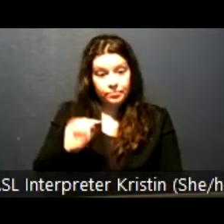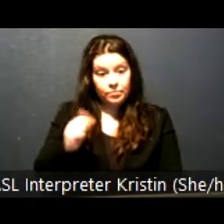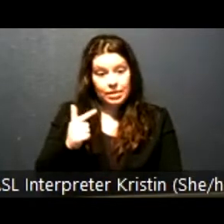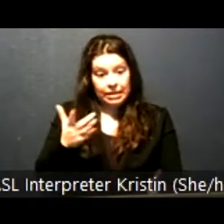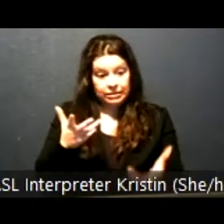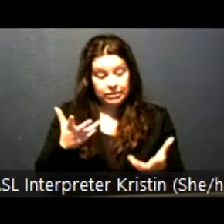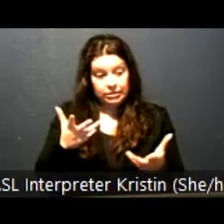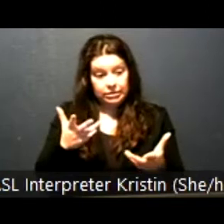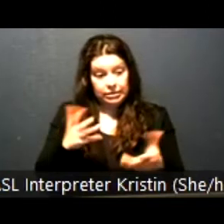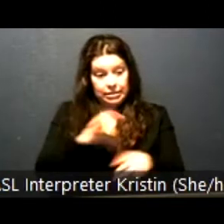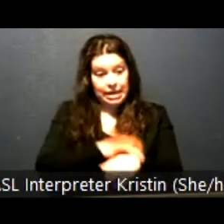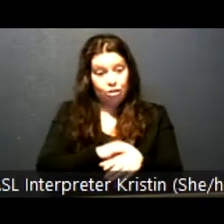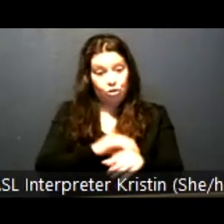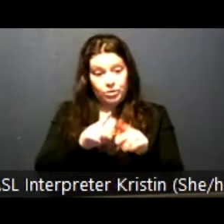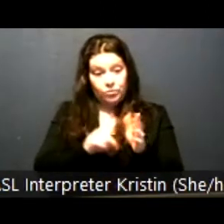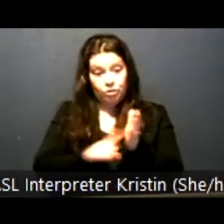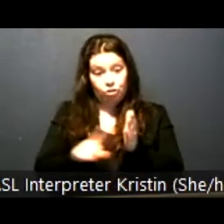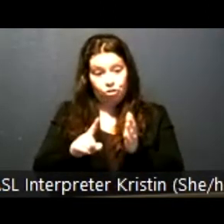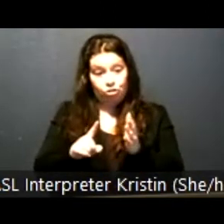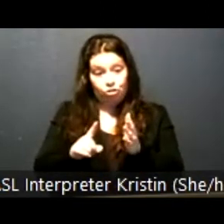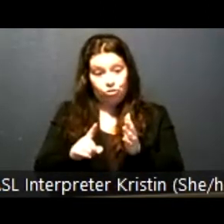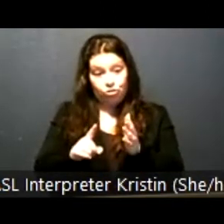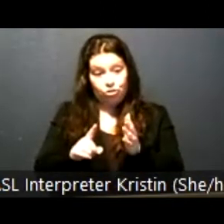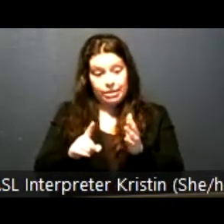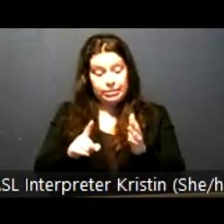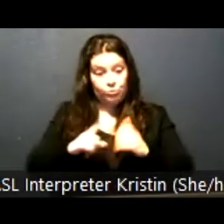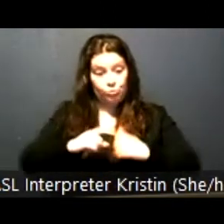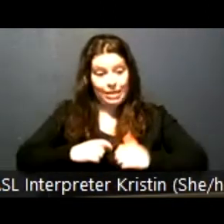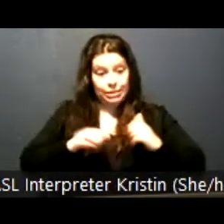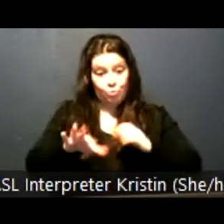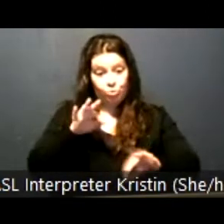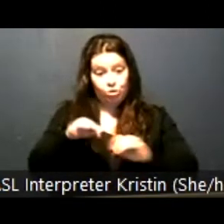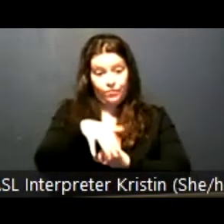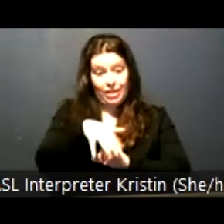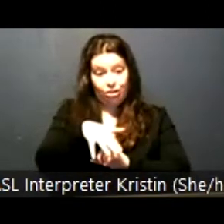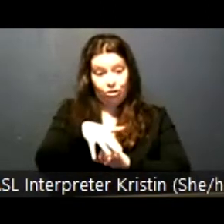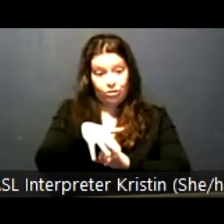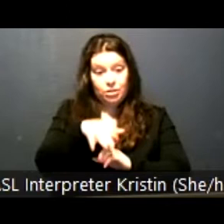its wings and pulled feathers out of the harness um the birds sitting there like "okay I’m ready now,